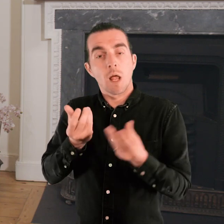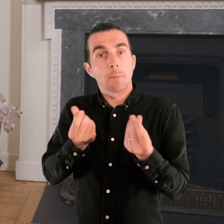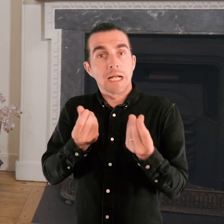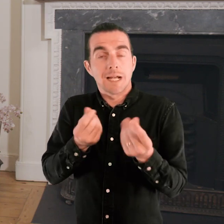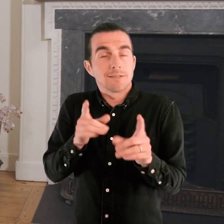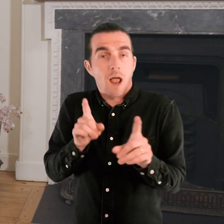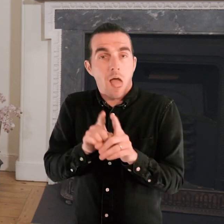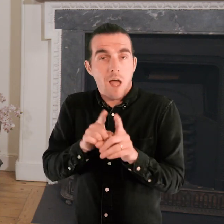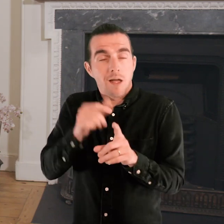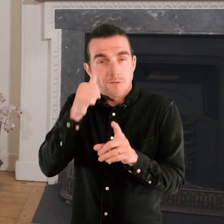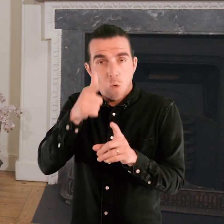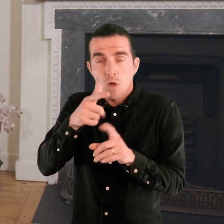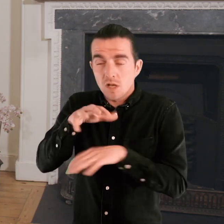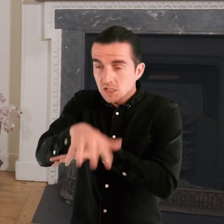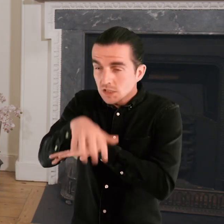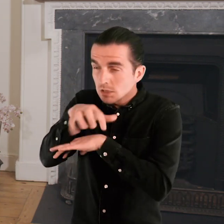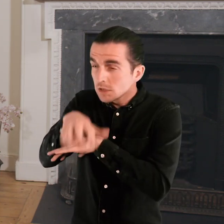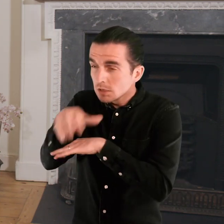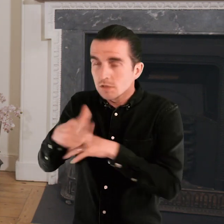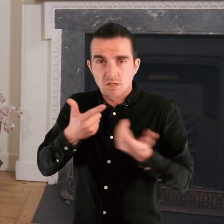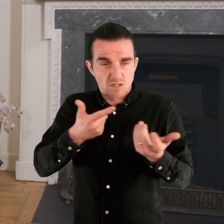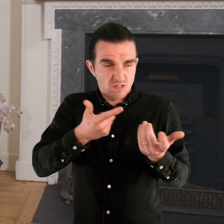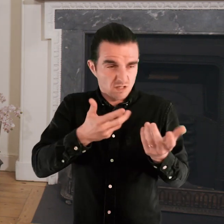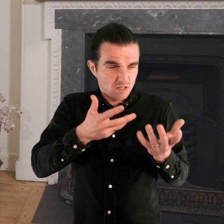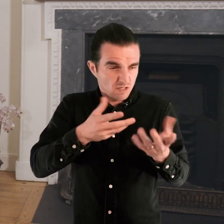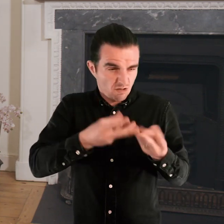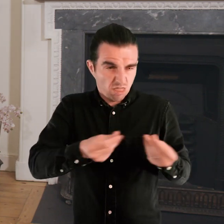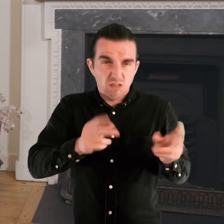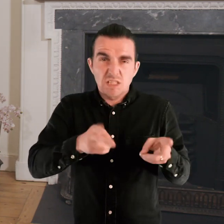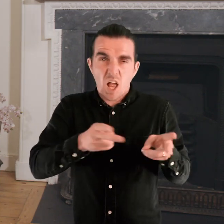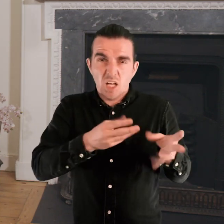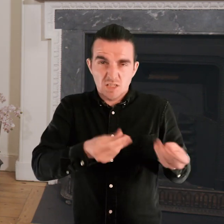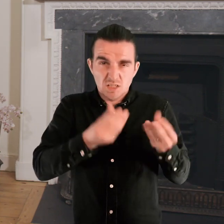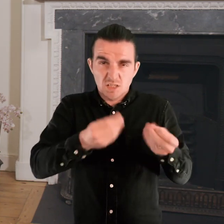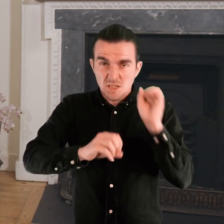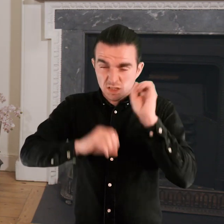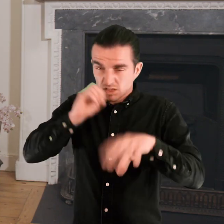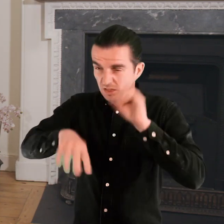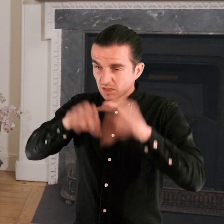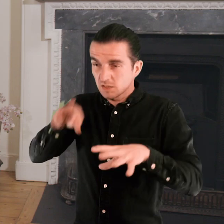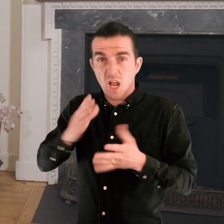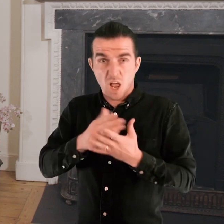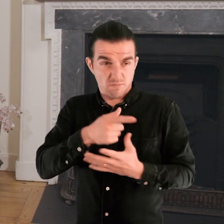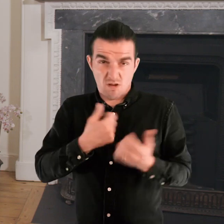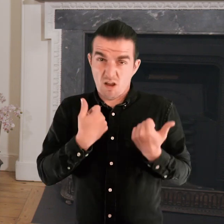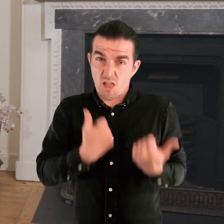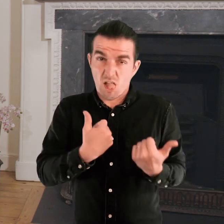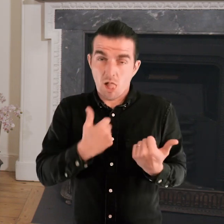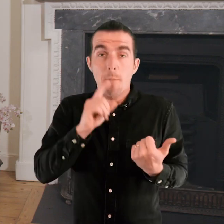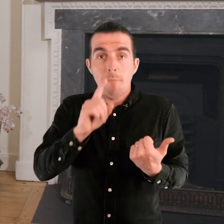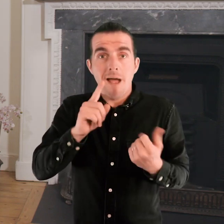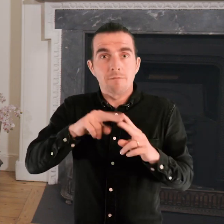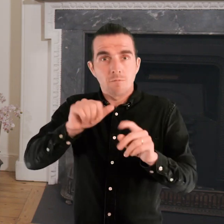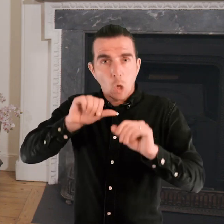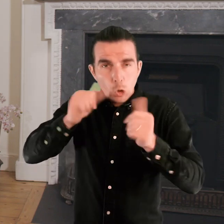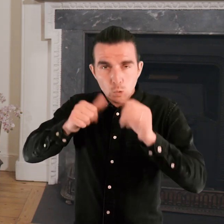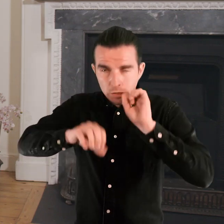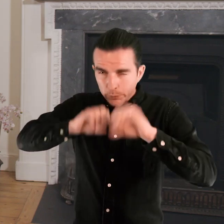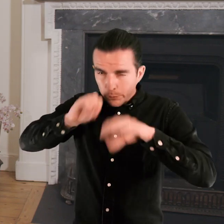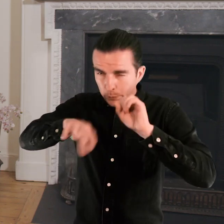"Money is like manure. No use to anyone unless it is evenly spread, helping young things to grow".